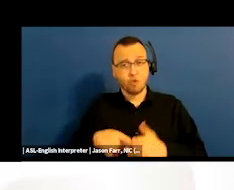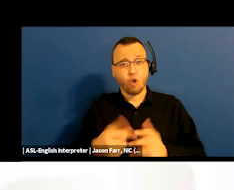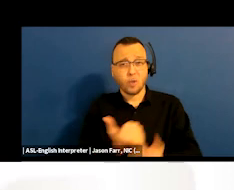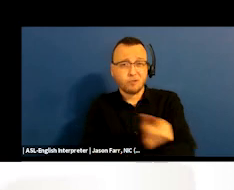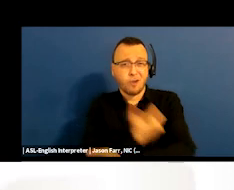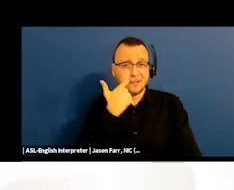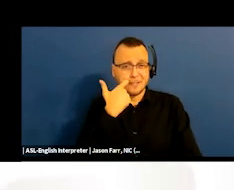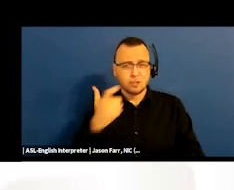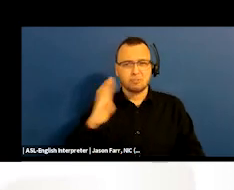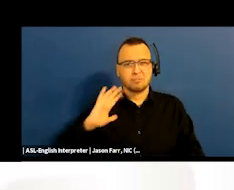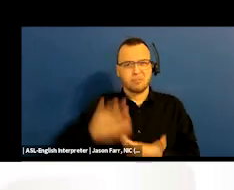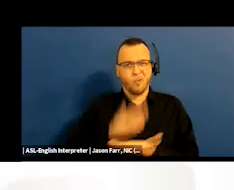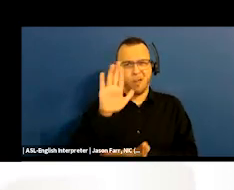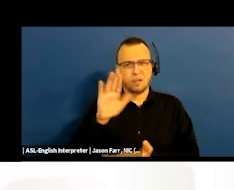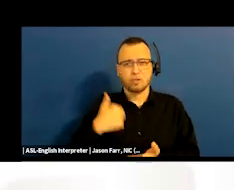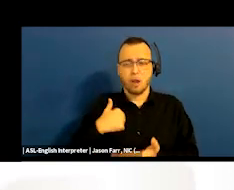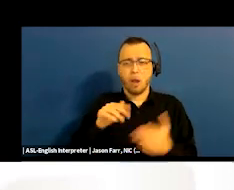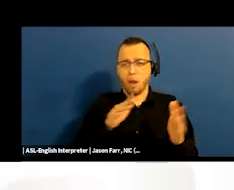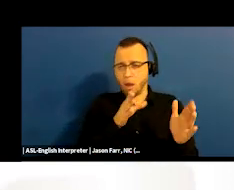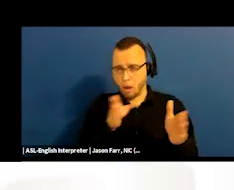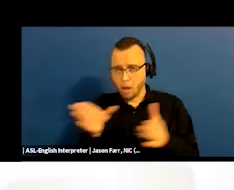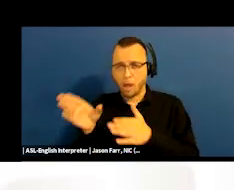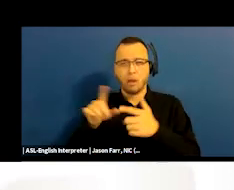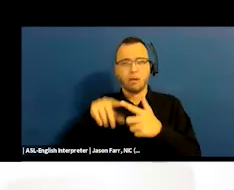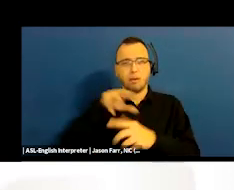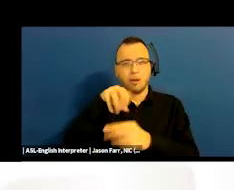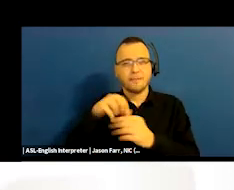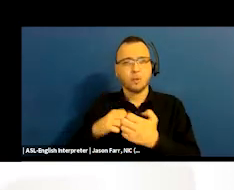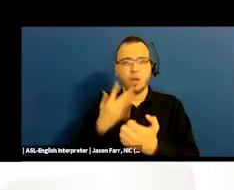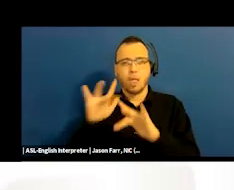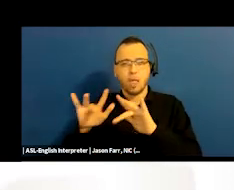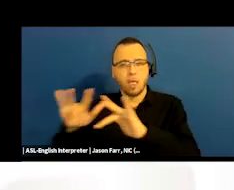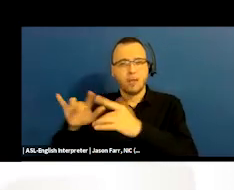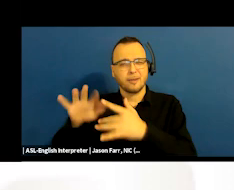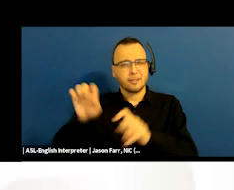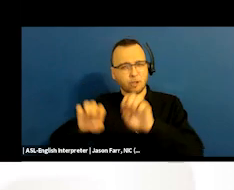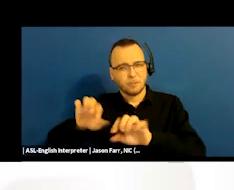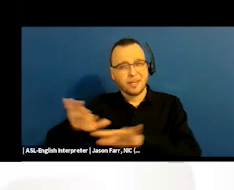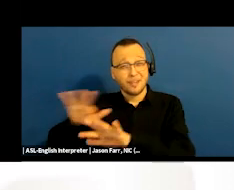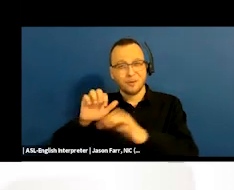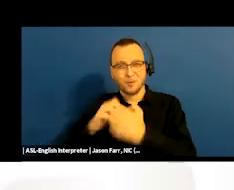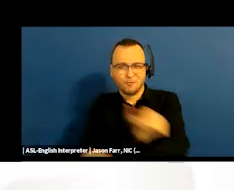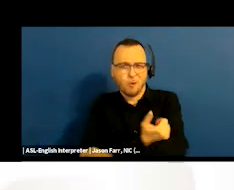a lot of different altercations with either family members, friends, police, things like that.